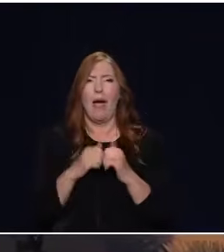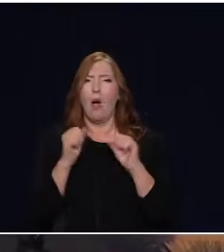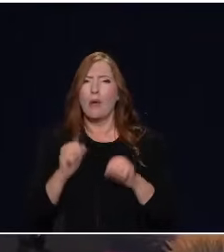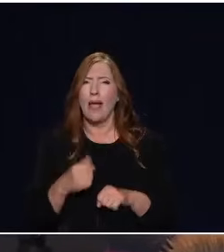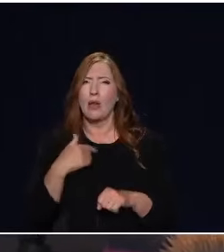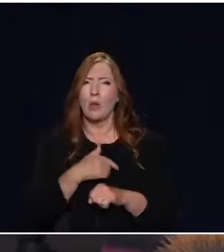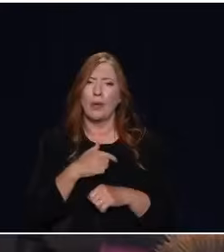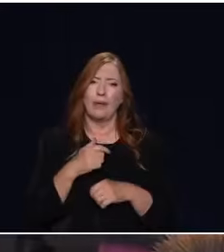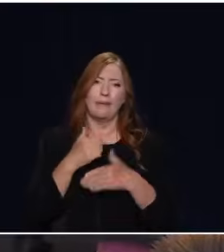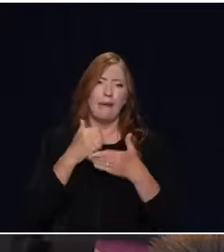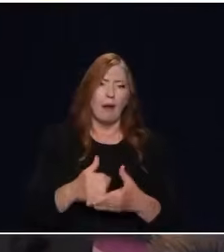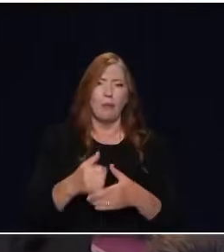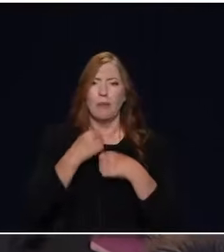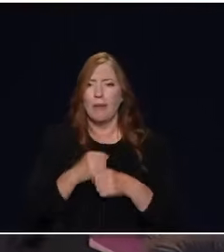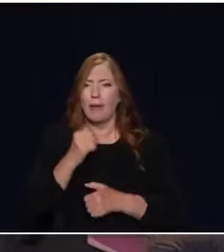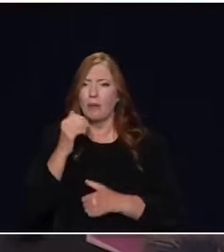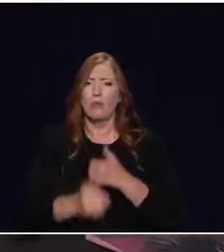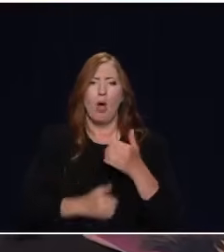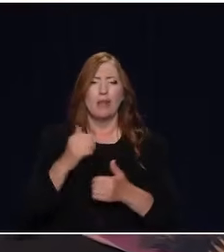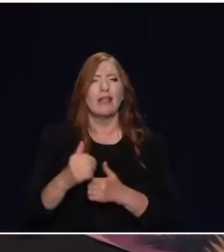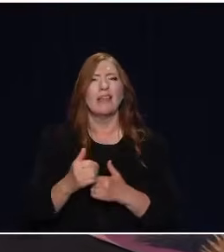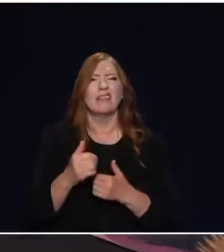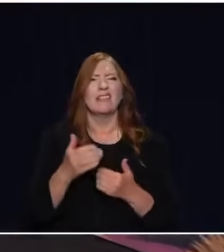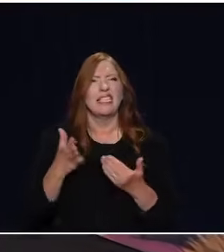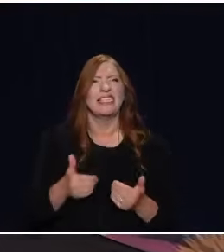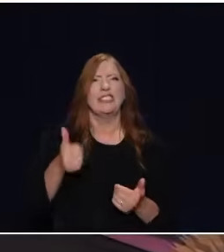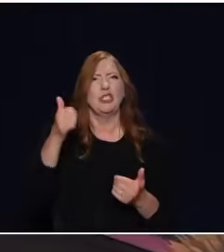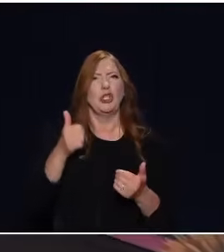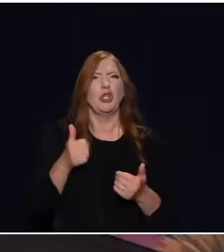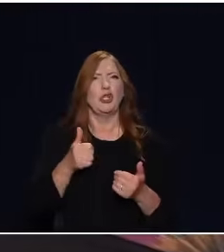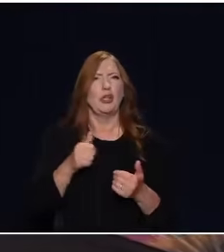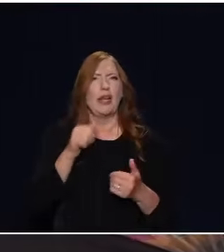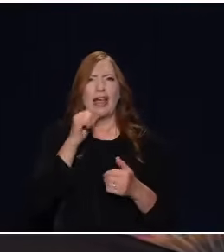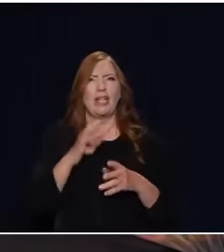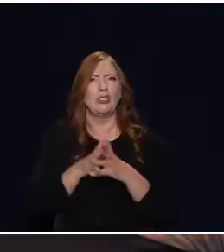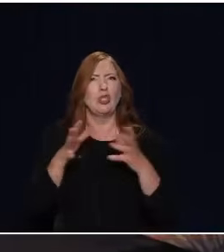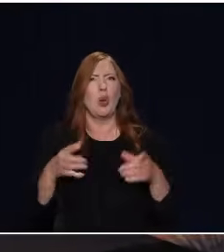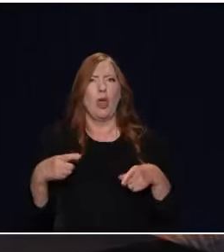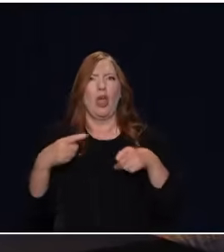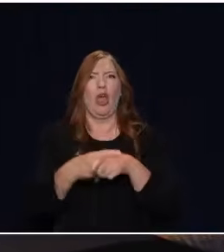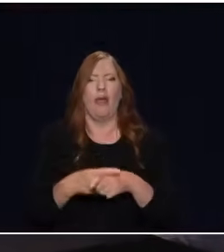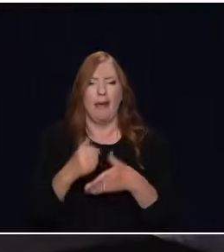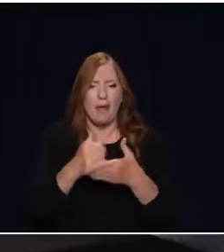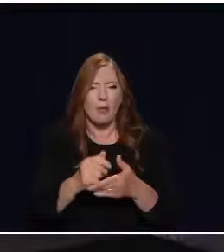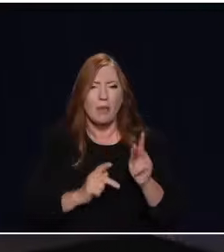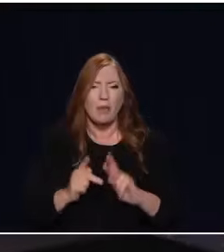IS THERE MORE THAT CAN BE DONE IN THAT AREA TO MAYBE MAKE THE